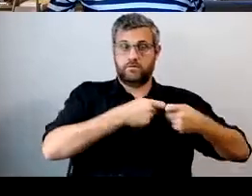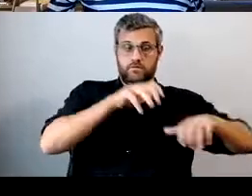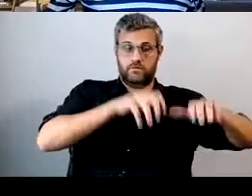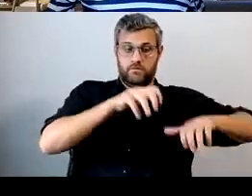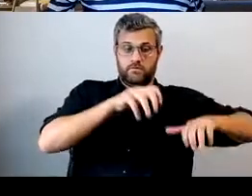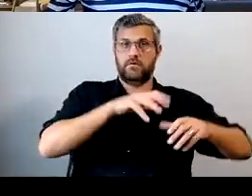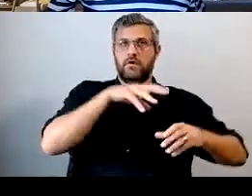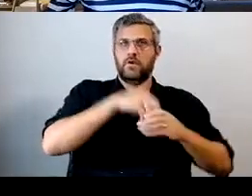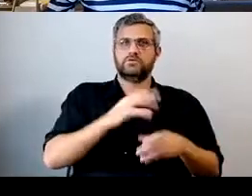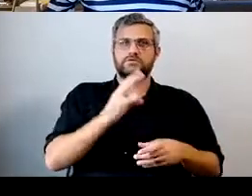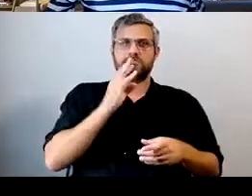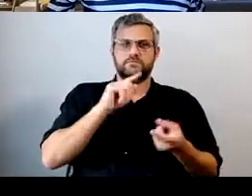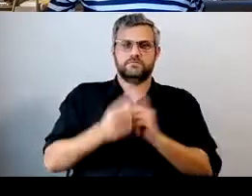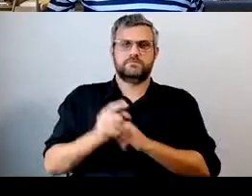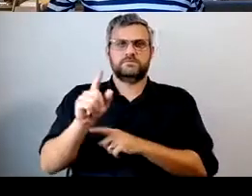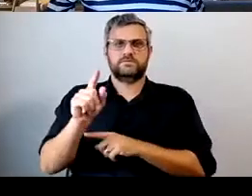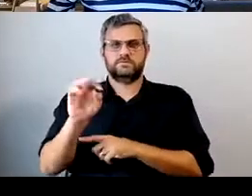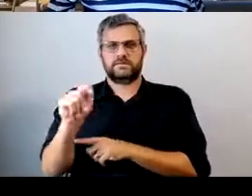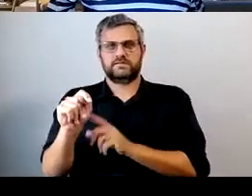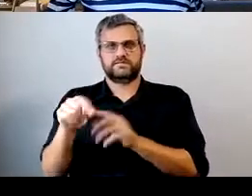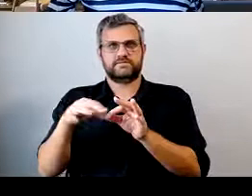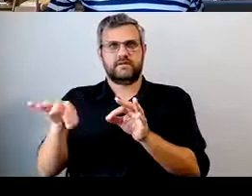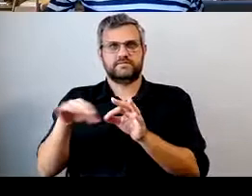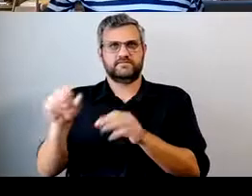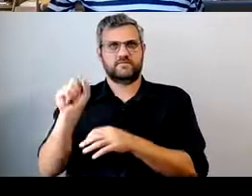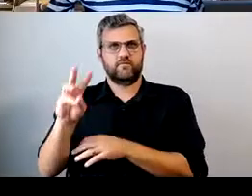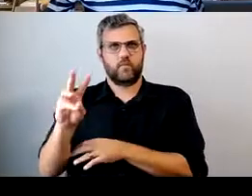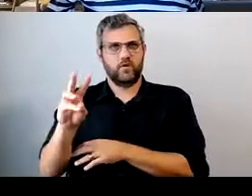speech to text software and apps, and you can integrate things in your journal,